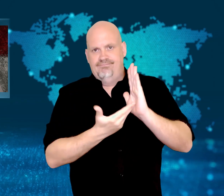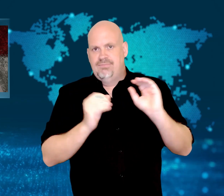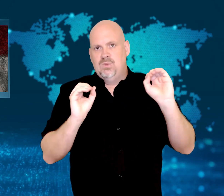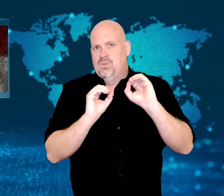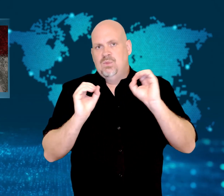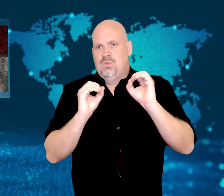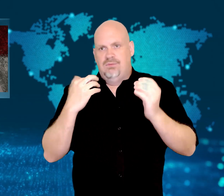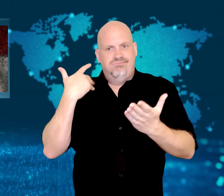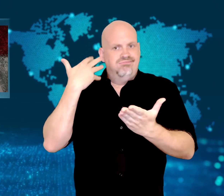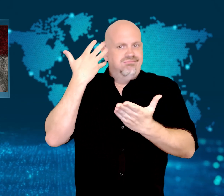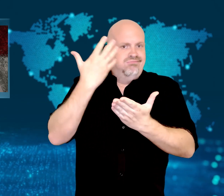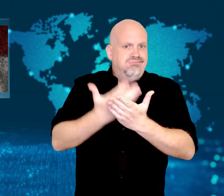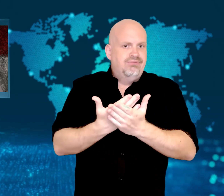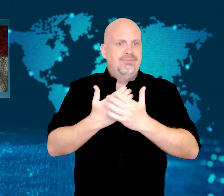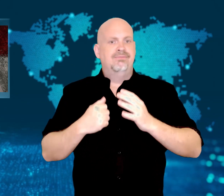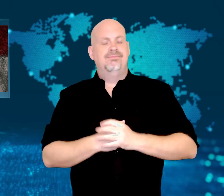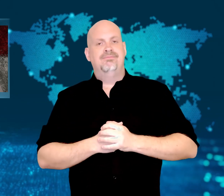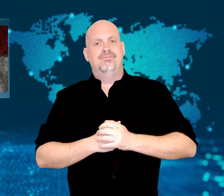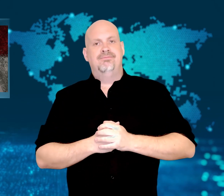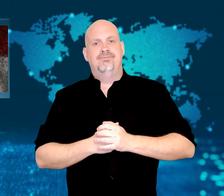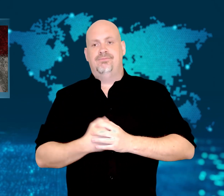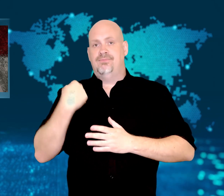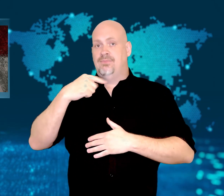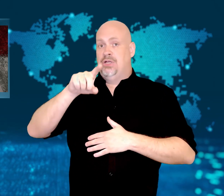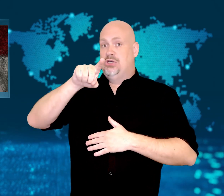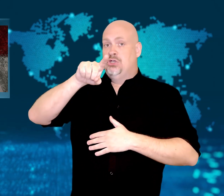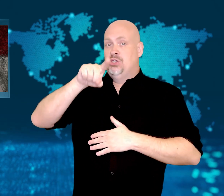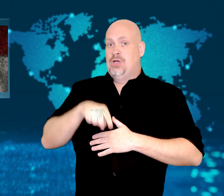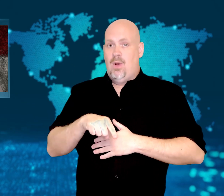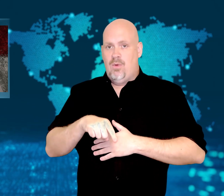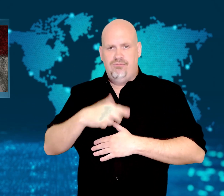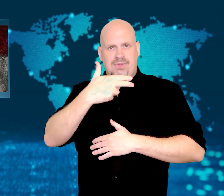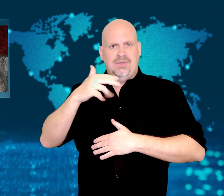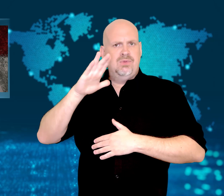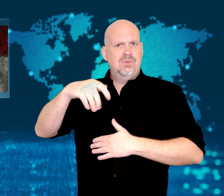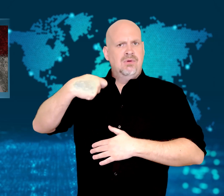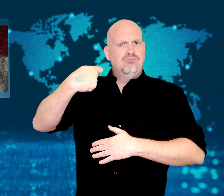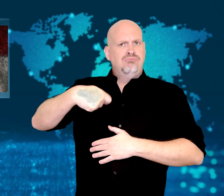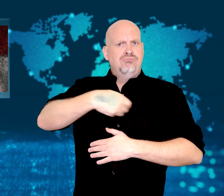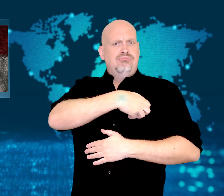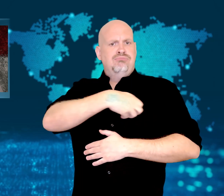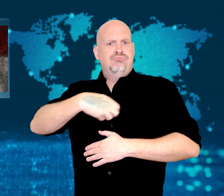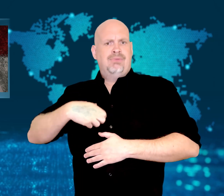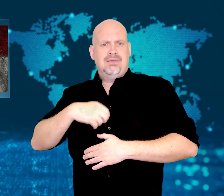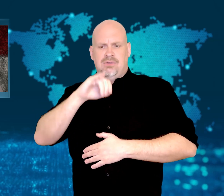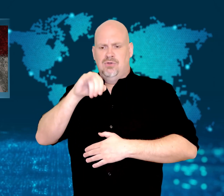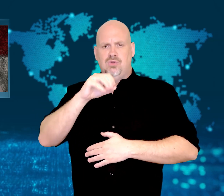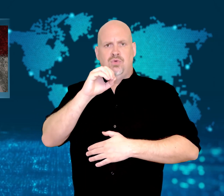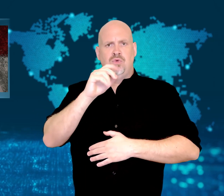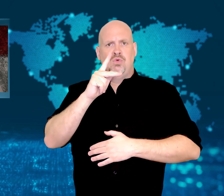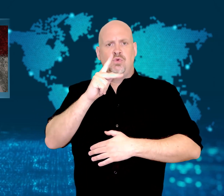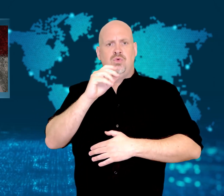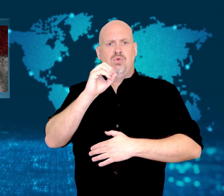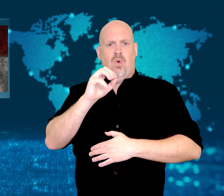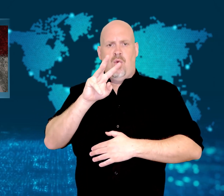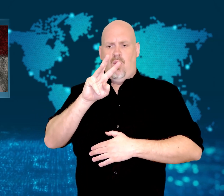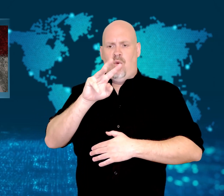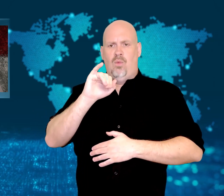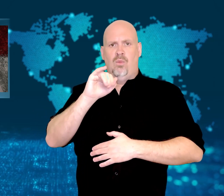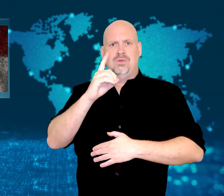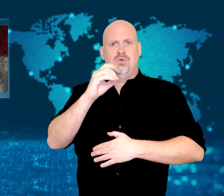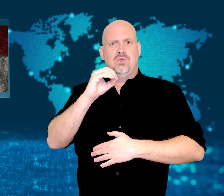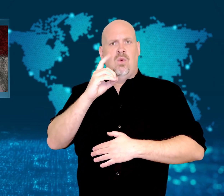In January, Indonesia's President, Joko Widodo,